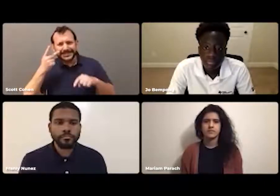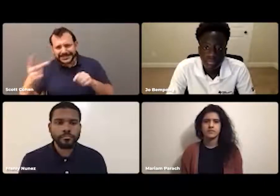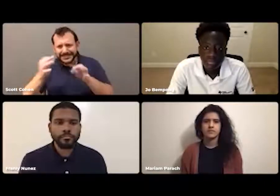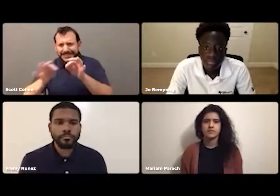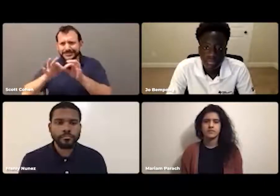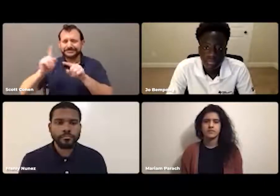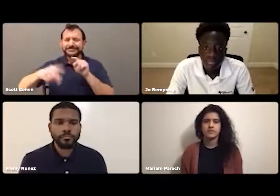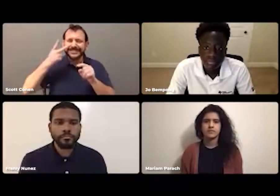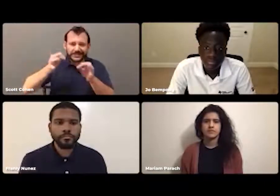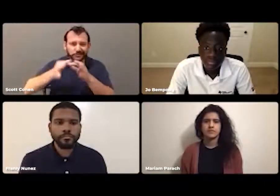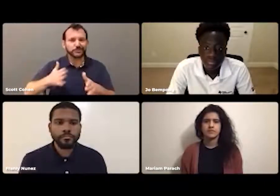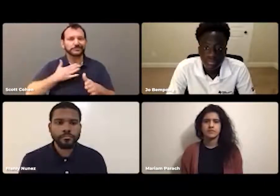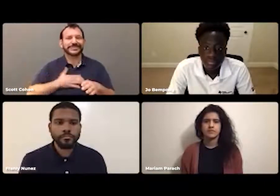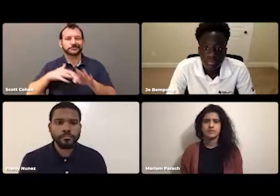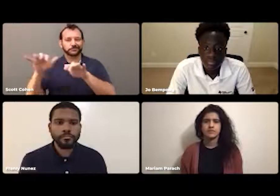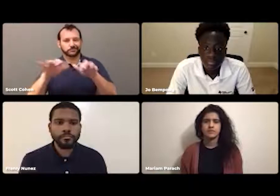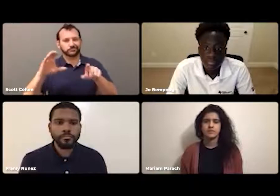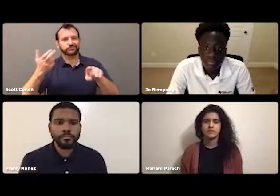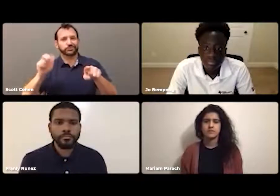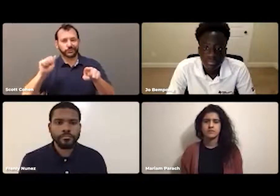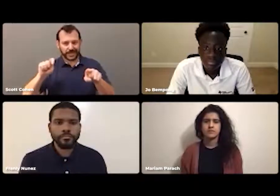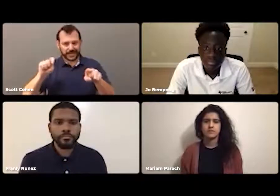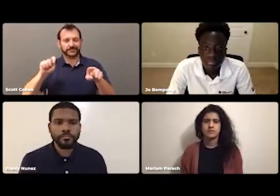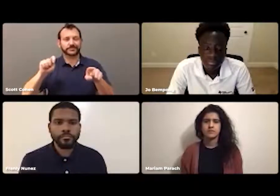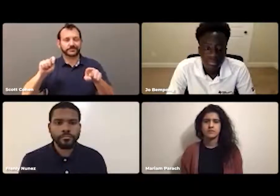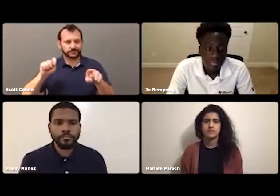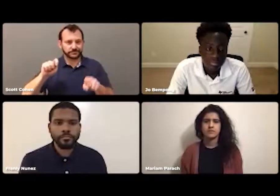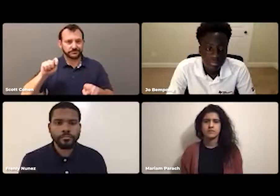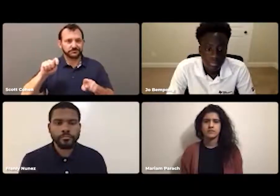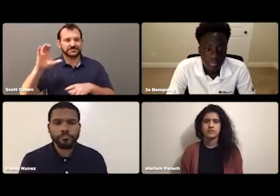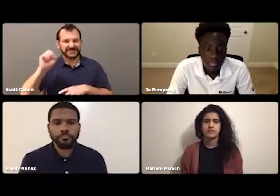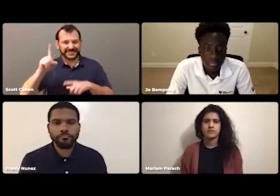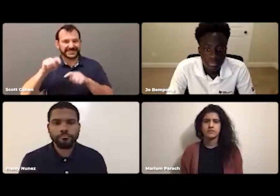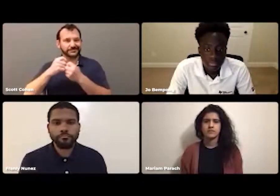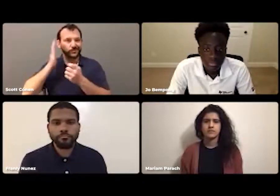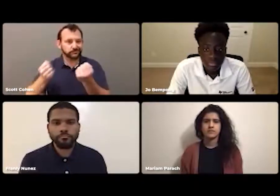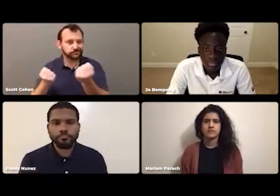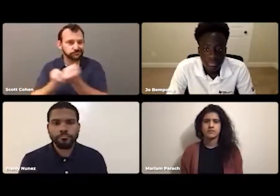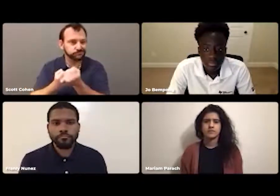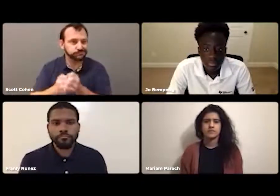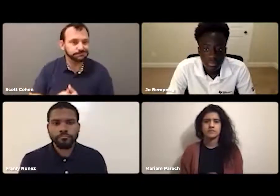You can type your comments through chat if you have any issues seeing the video panelists.